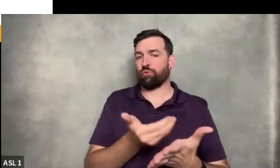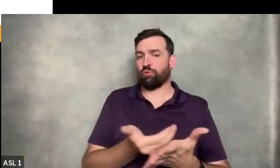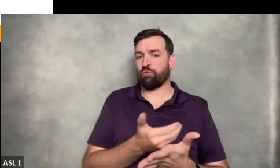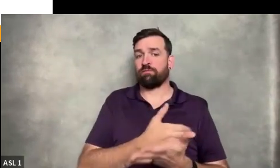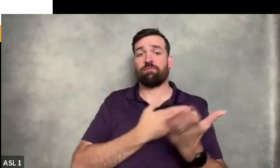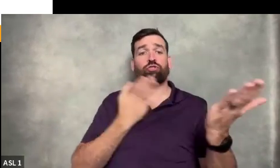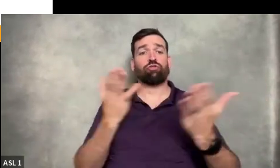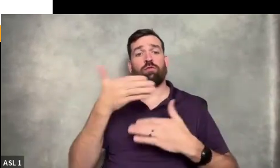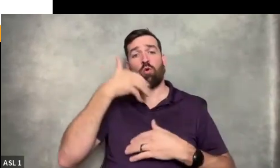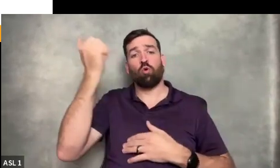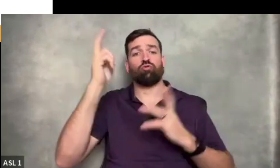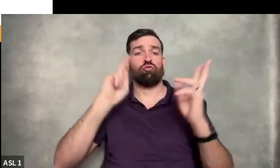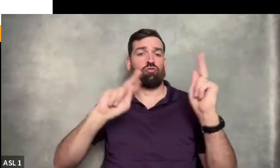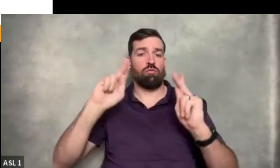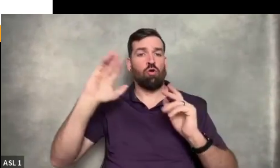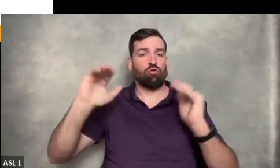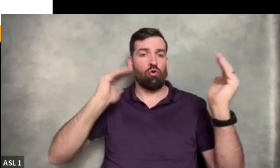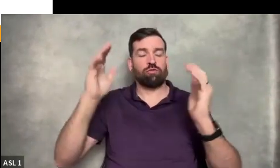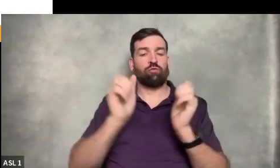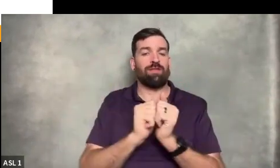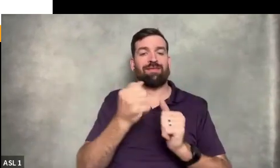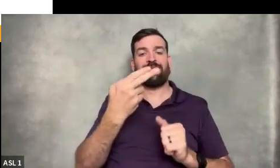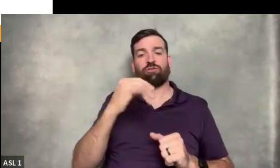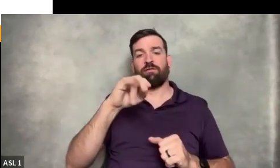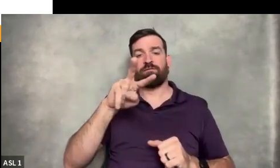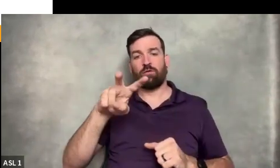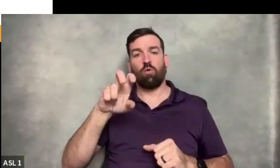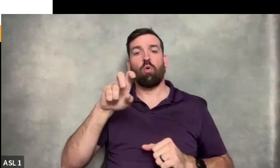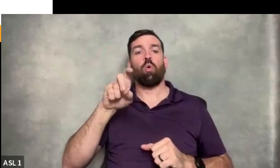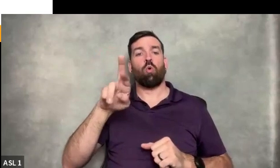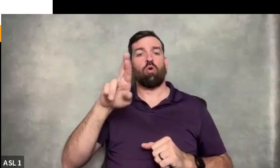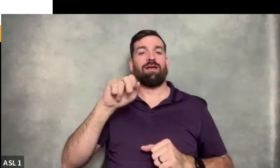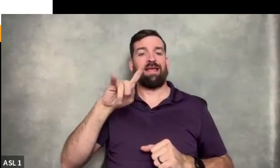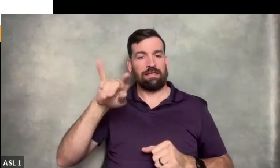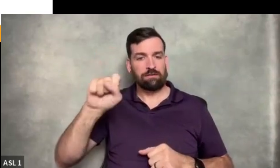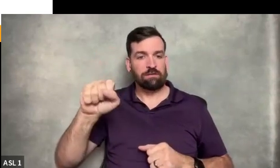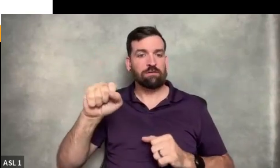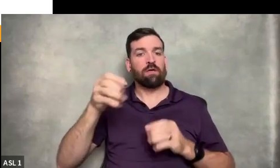adults living with HIV and AIDS; and supporting participant-directed, person-centered planning for